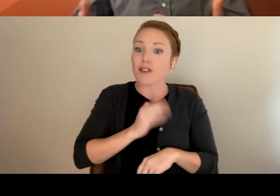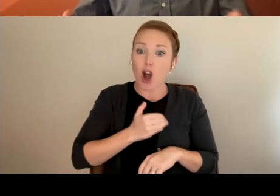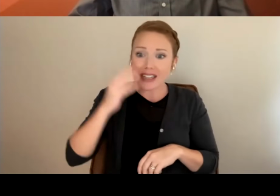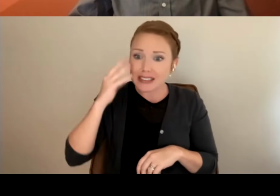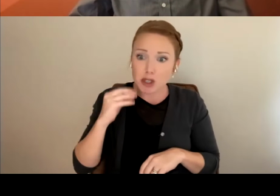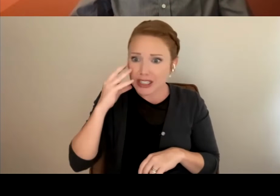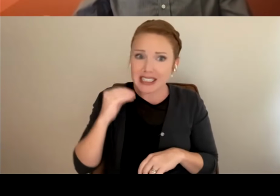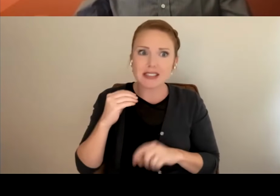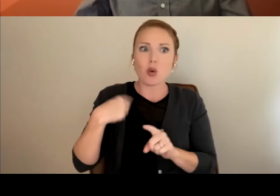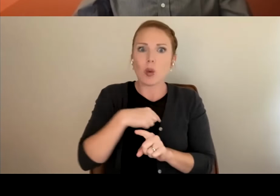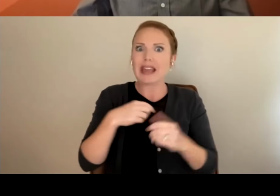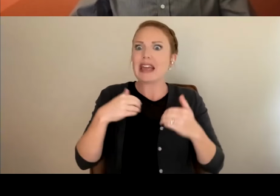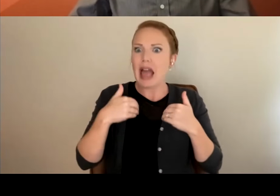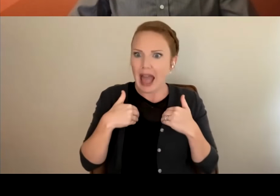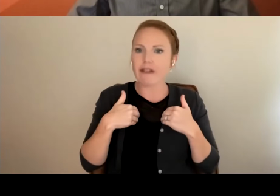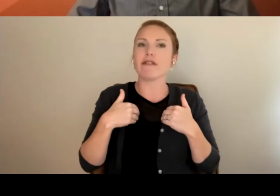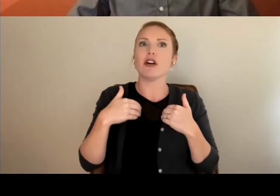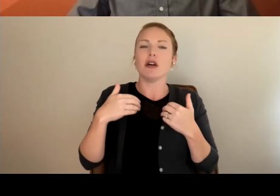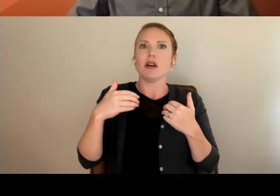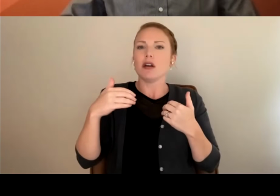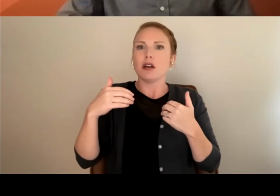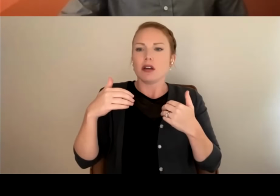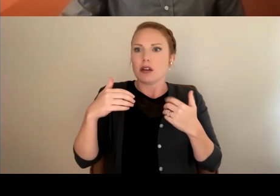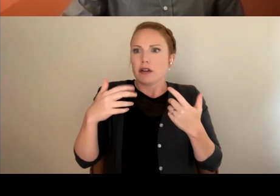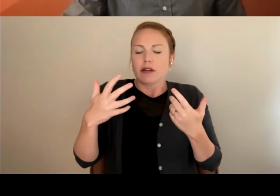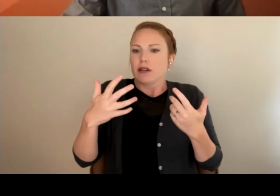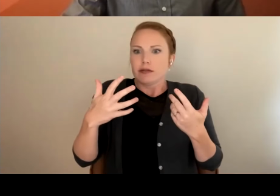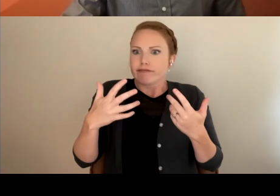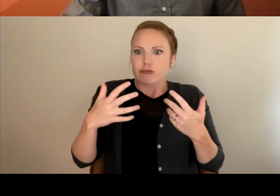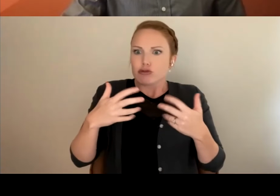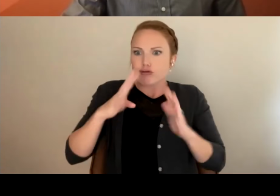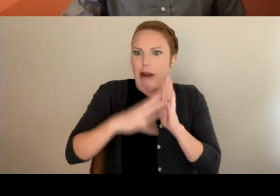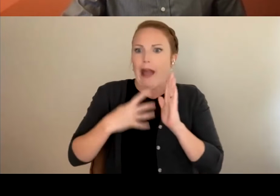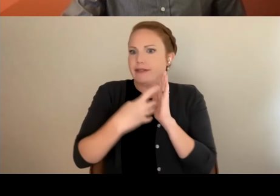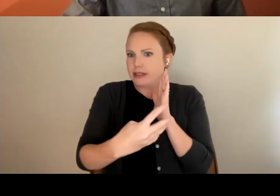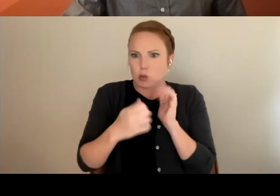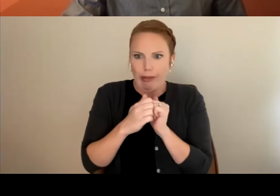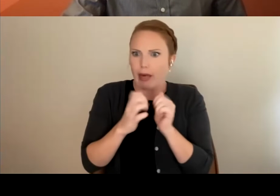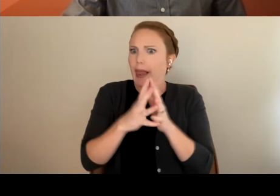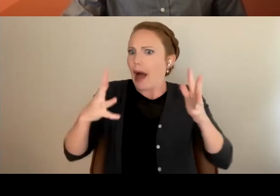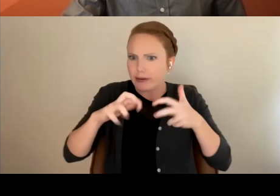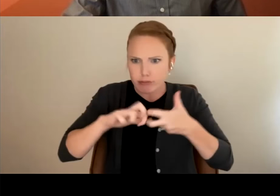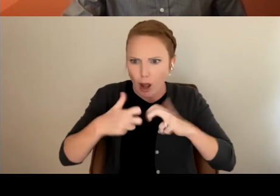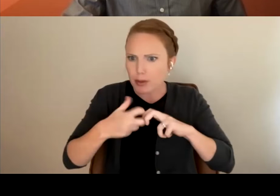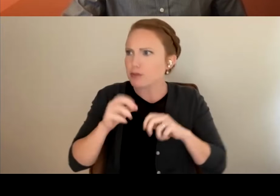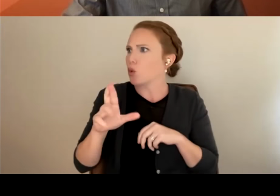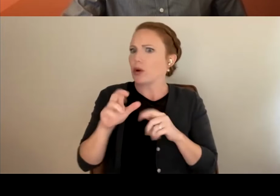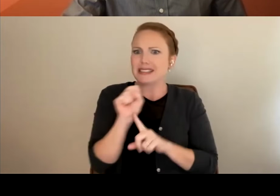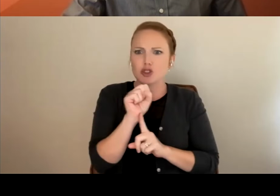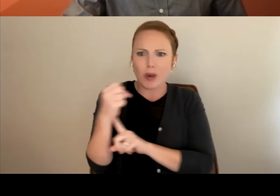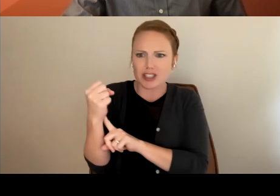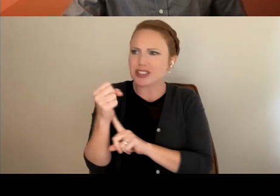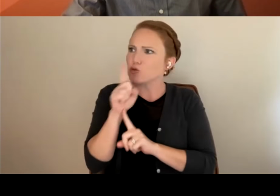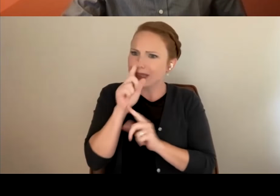problematic graphics and situations that are very difficult for us to perceive and